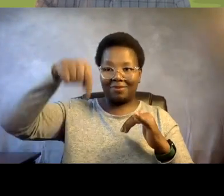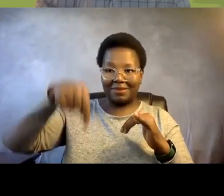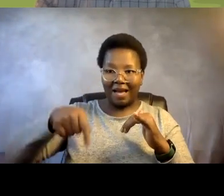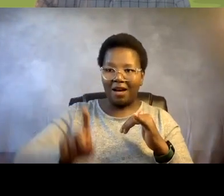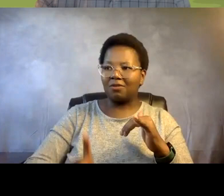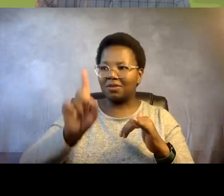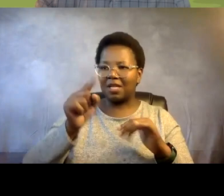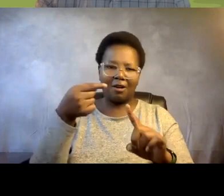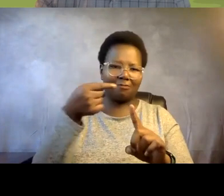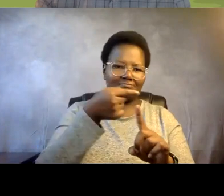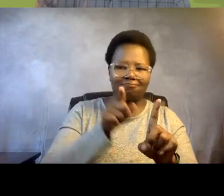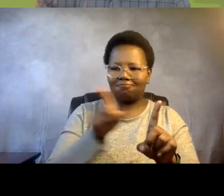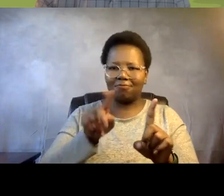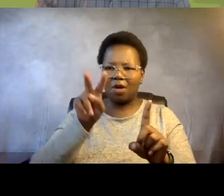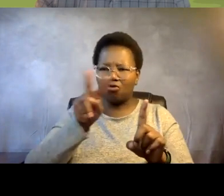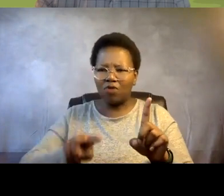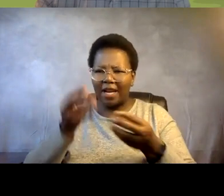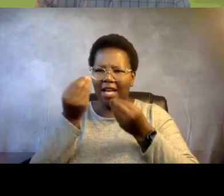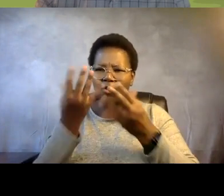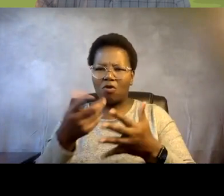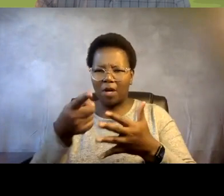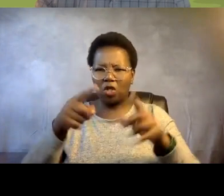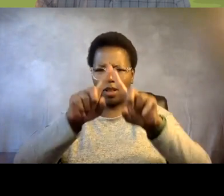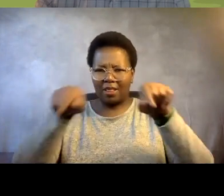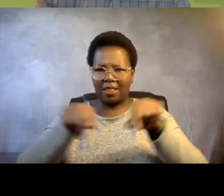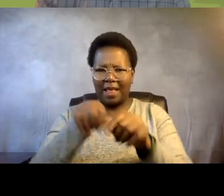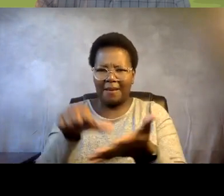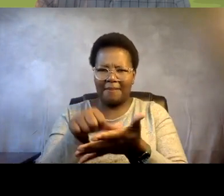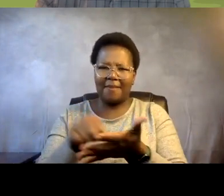other things, these would be failures of these requirements when it comes to zooming content.